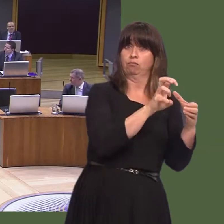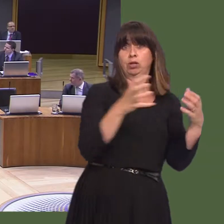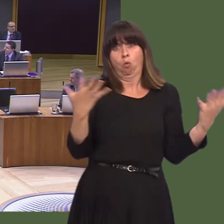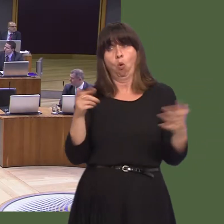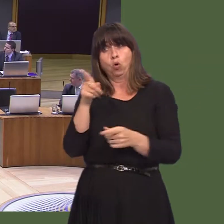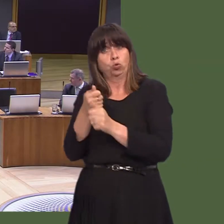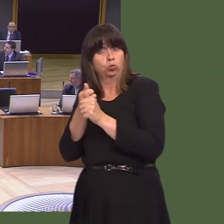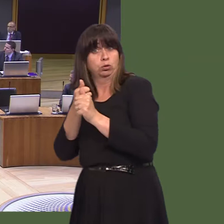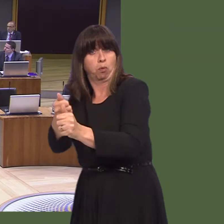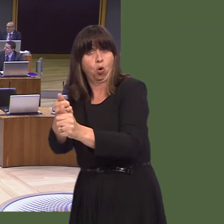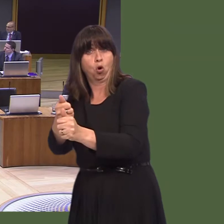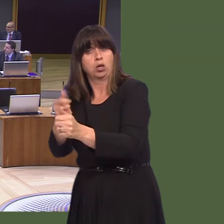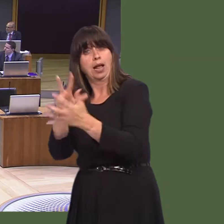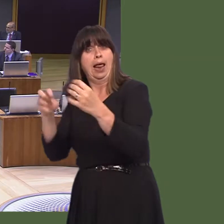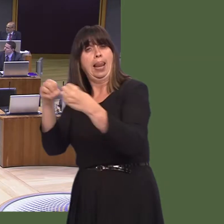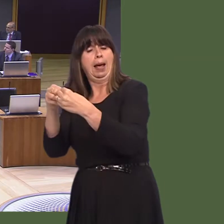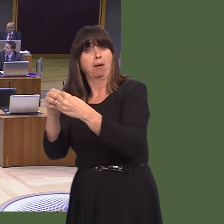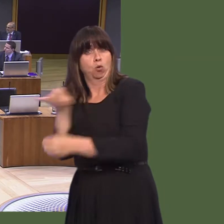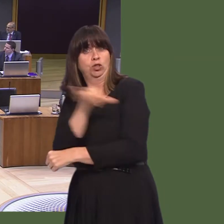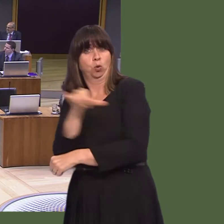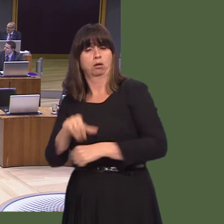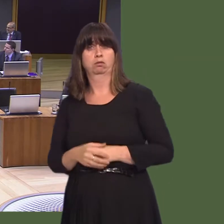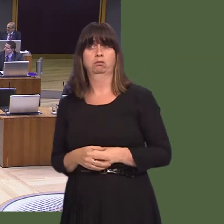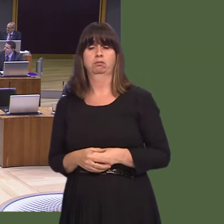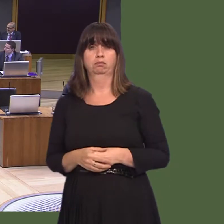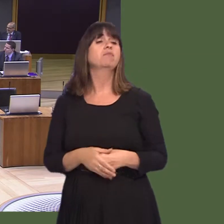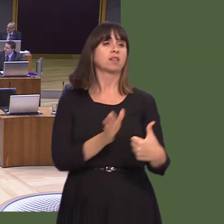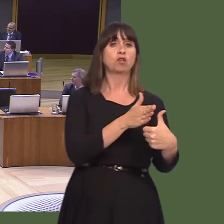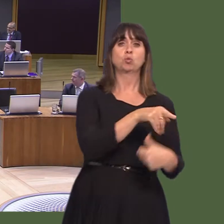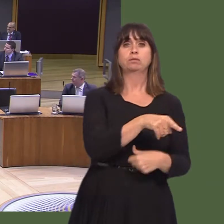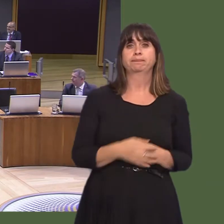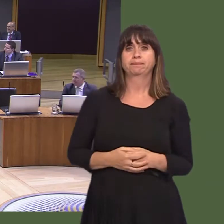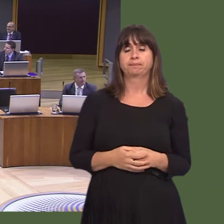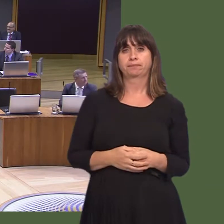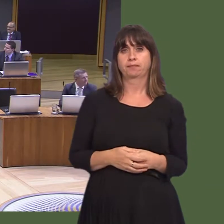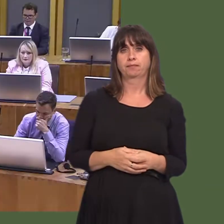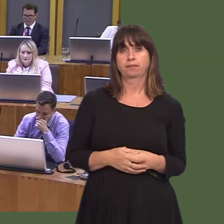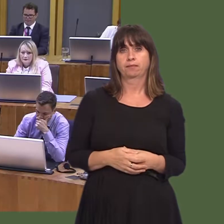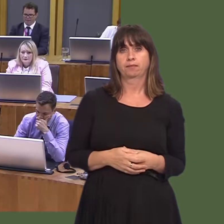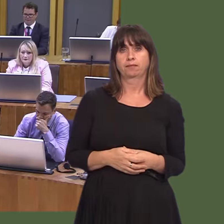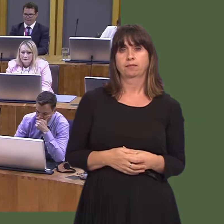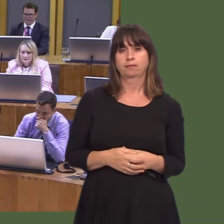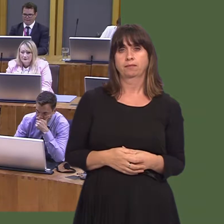Or, is your stance the Labour Party's stance, please?